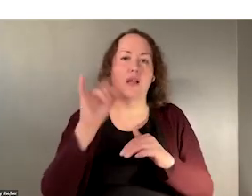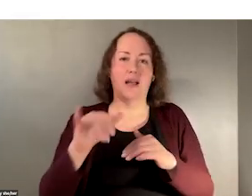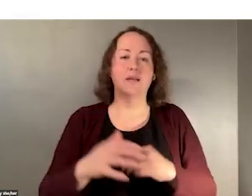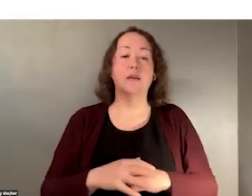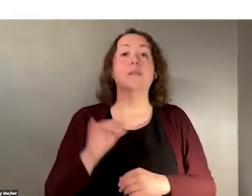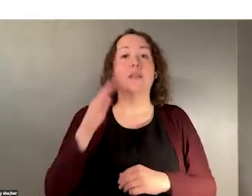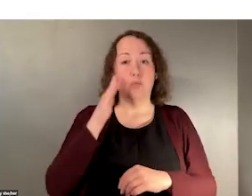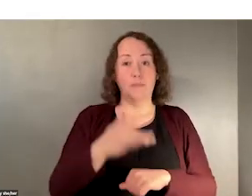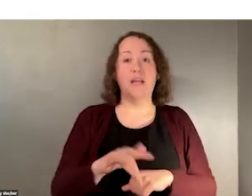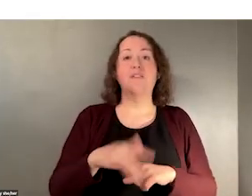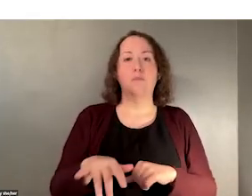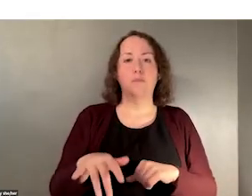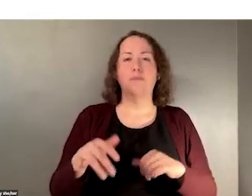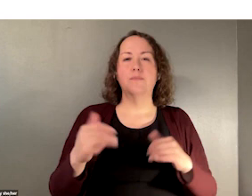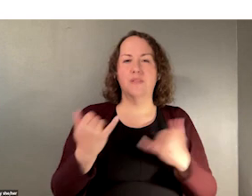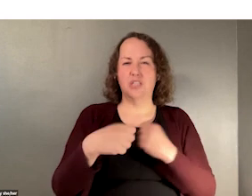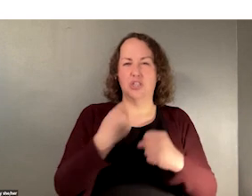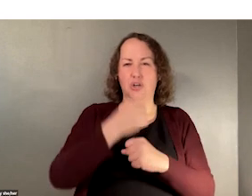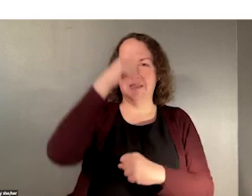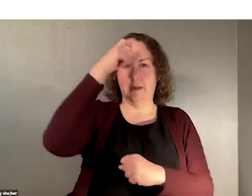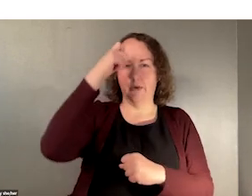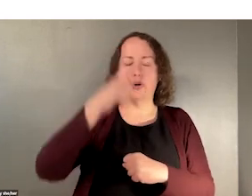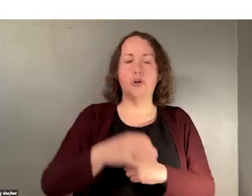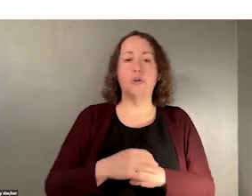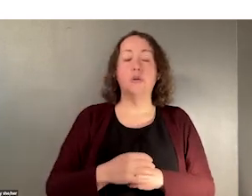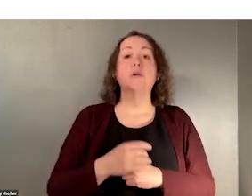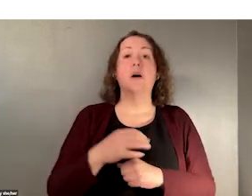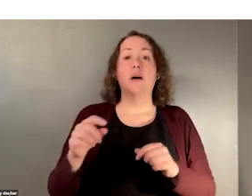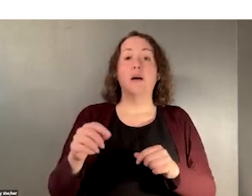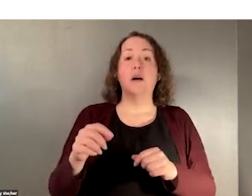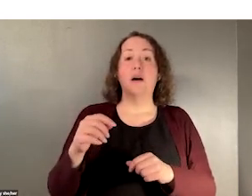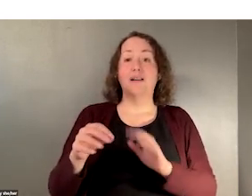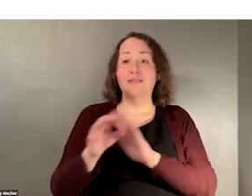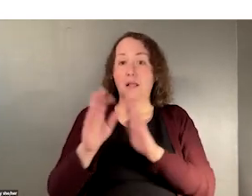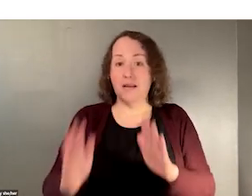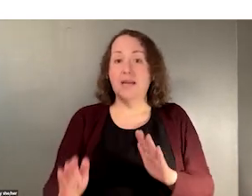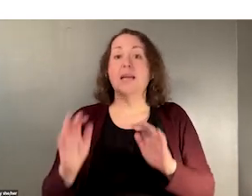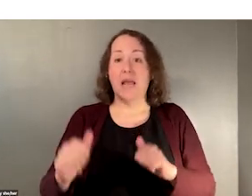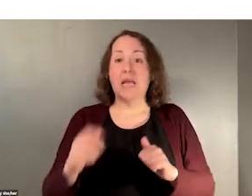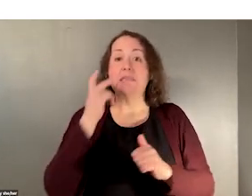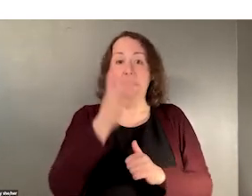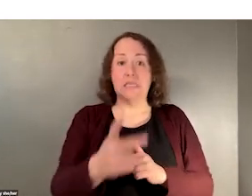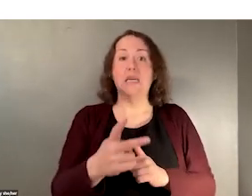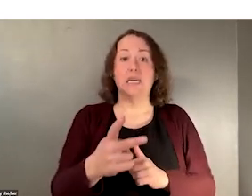You're going to be able, as a delegate, to view a draft of the PDF. And if you click that, we'll take the information.